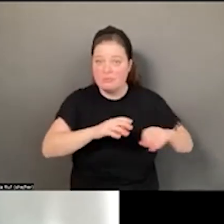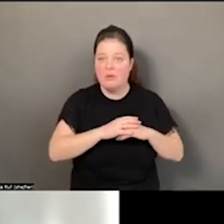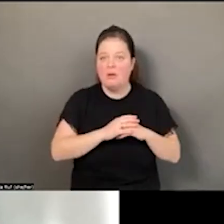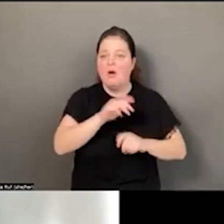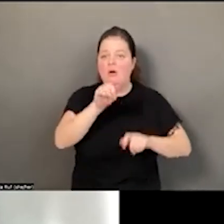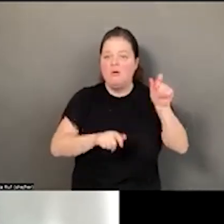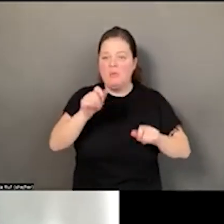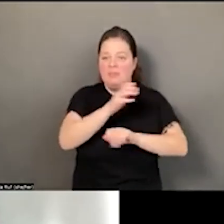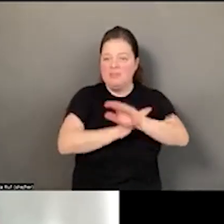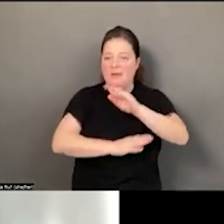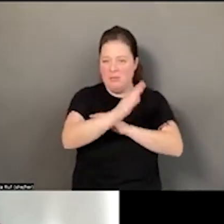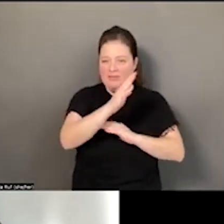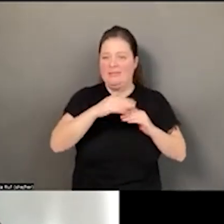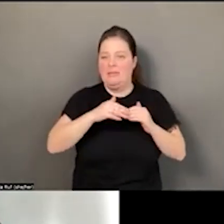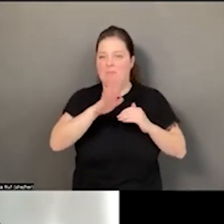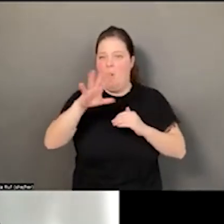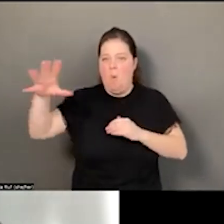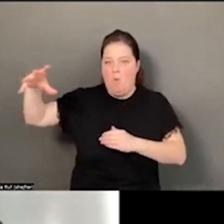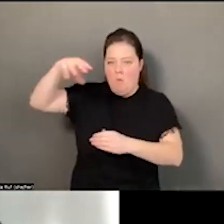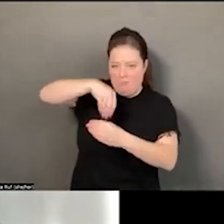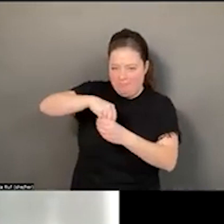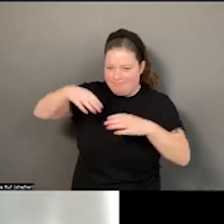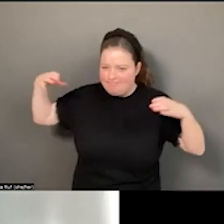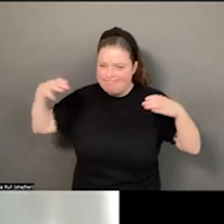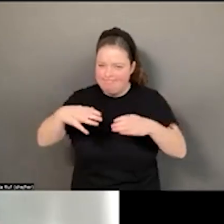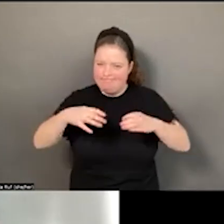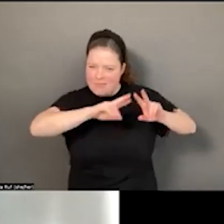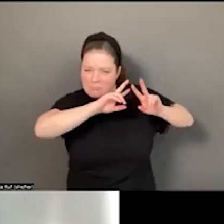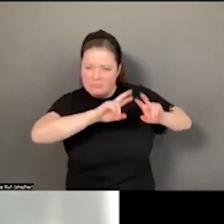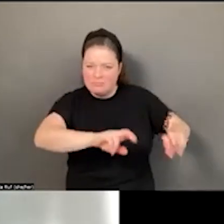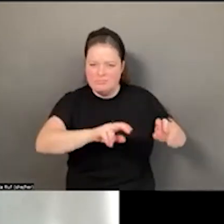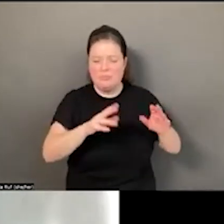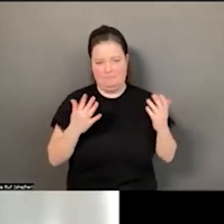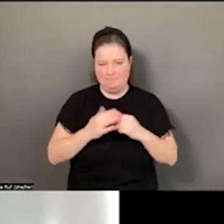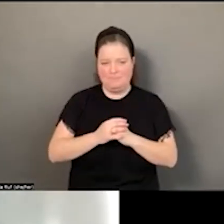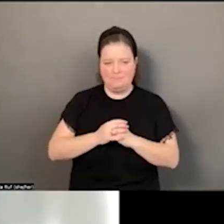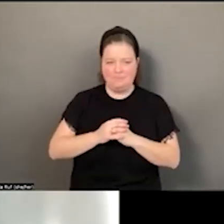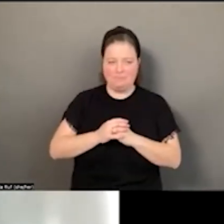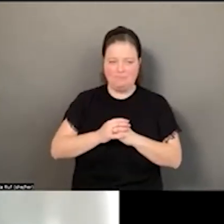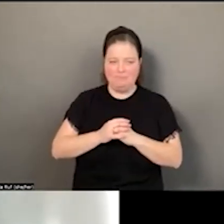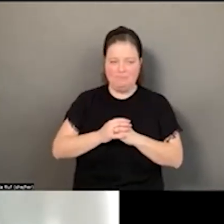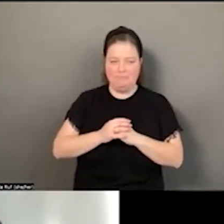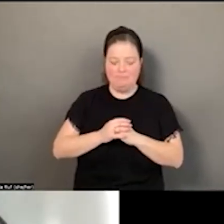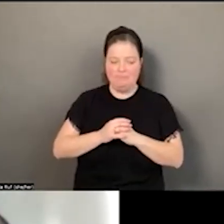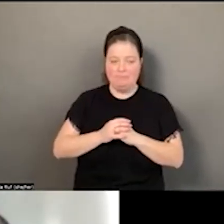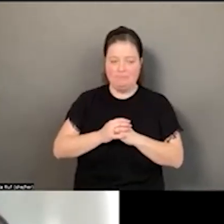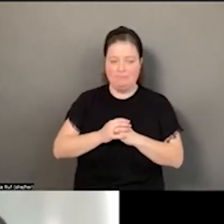so they can investigate when a case of discrimination happens. And lastly, we expect also this year,